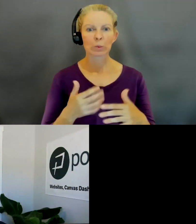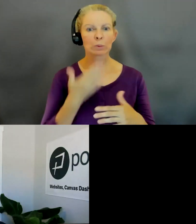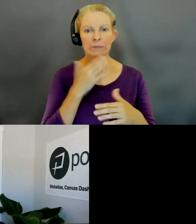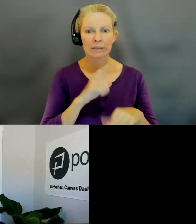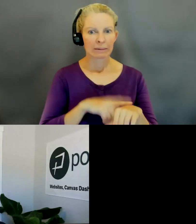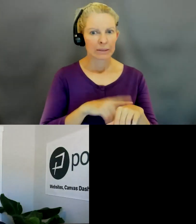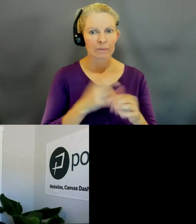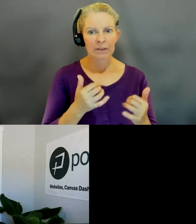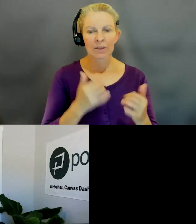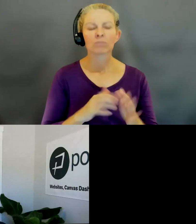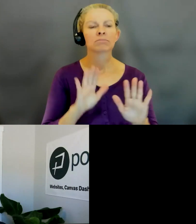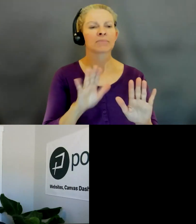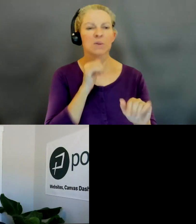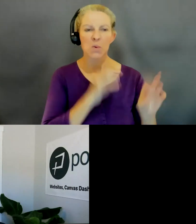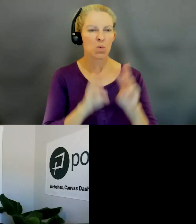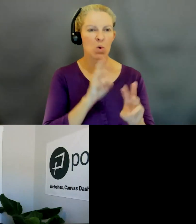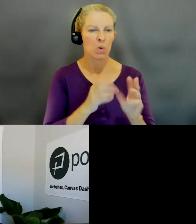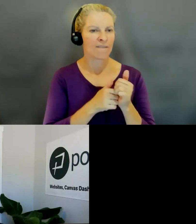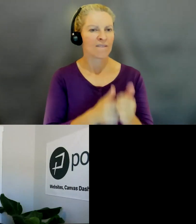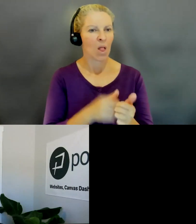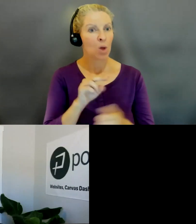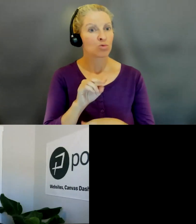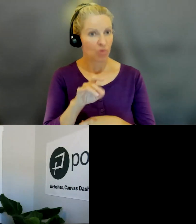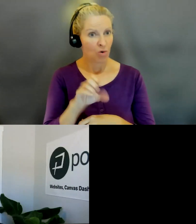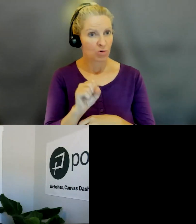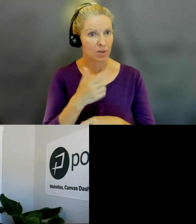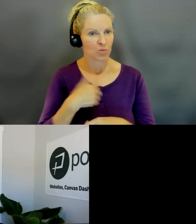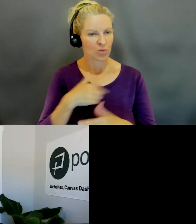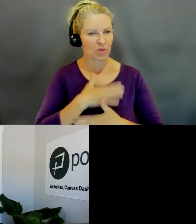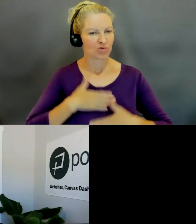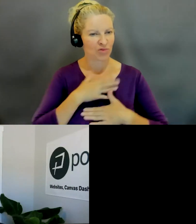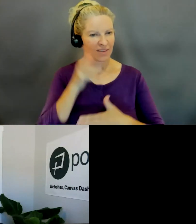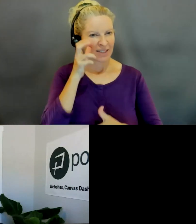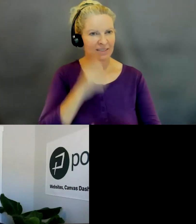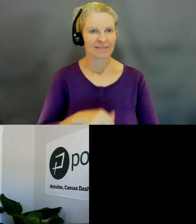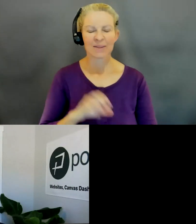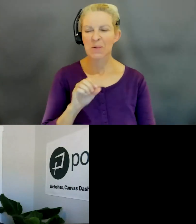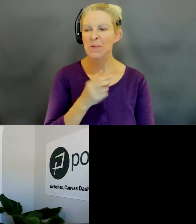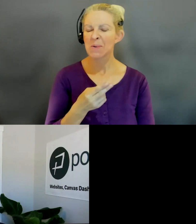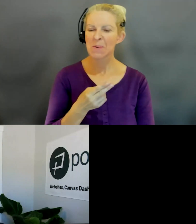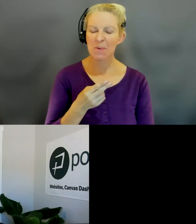and we will just enjoy listening. >> Angela: Oh, my goodness. All right. Well,